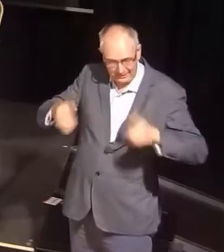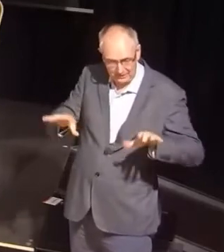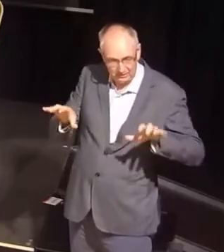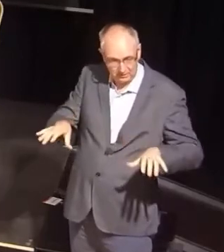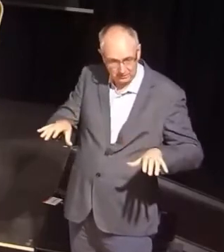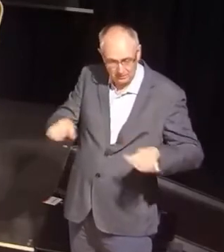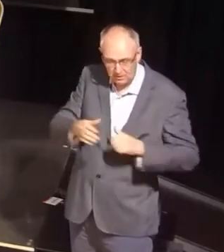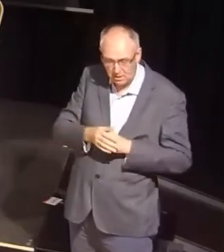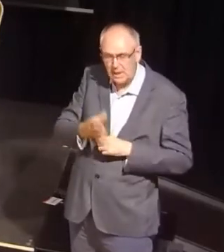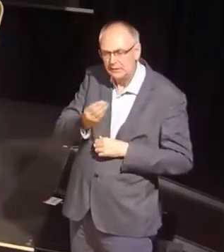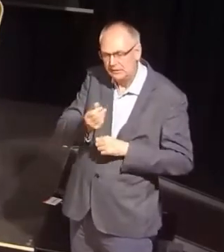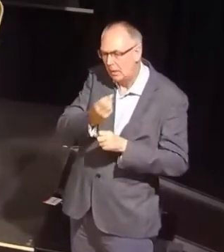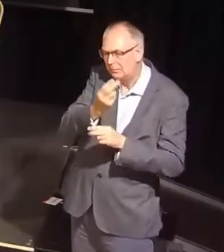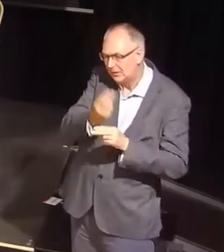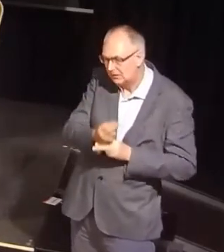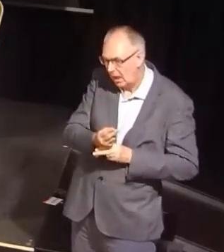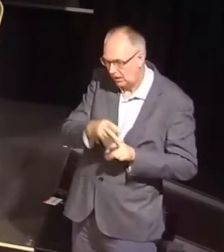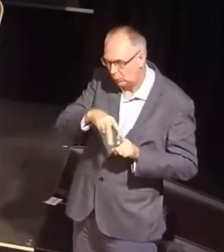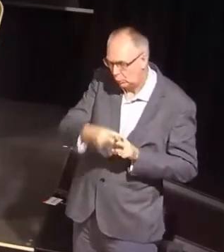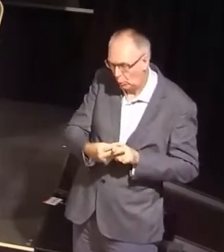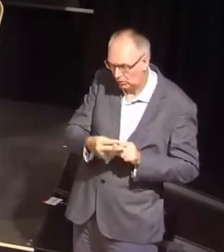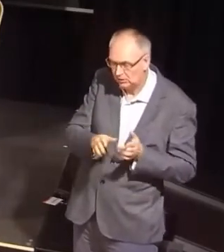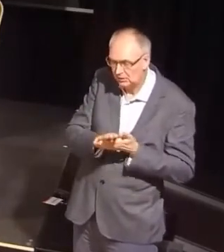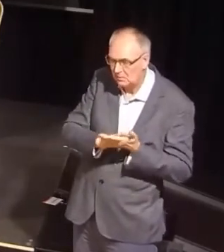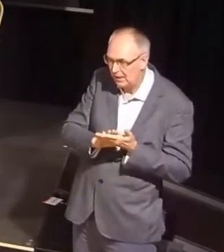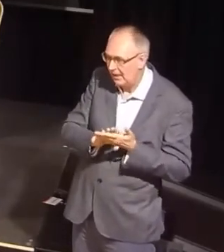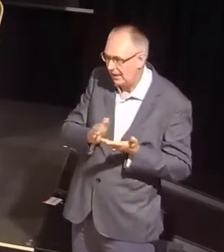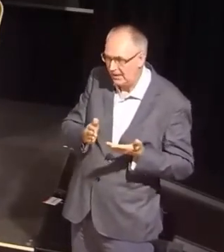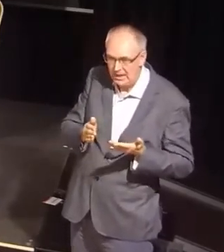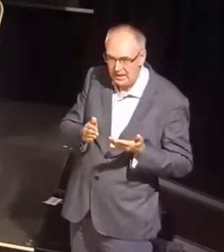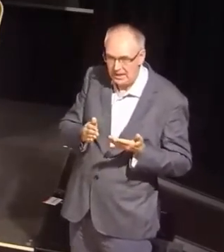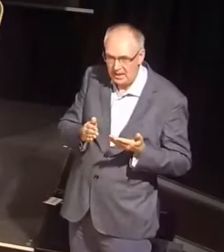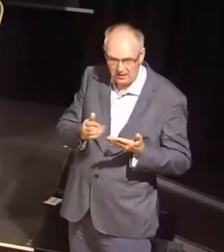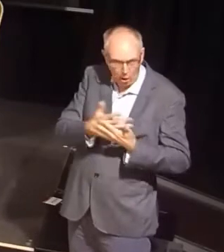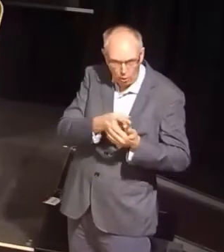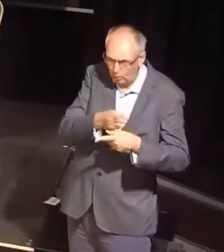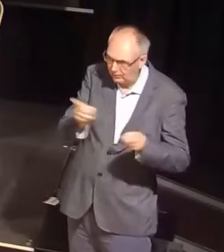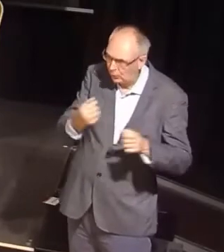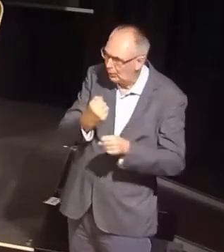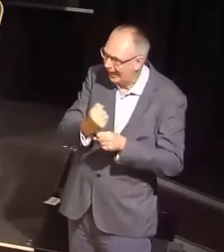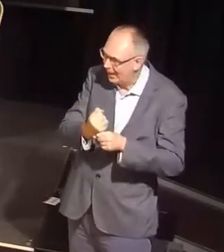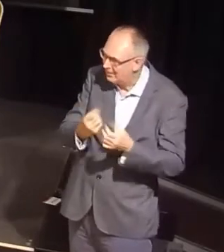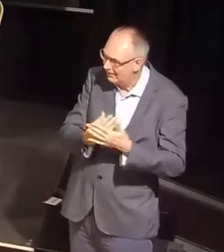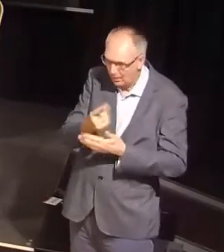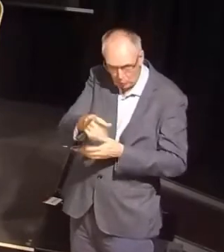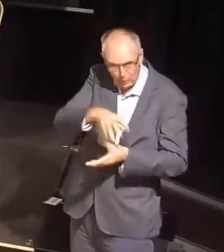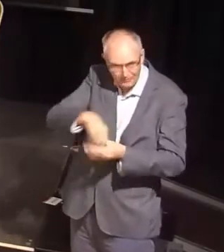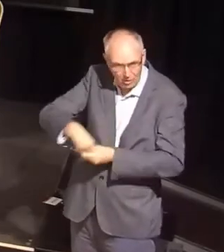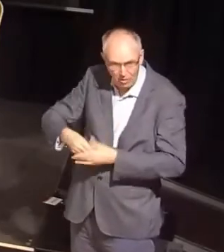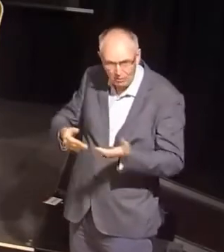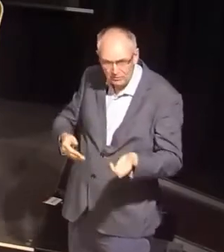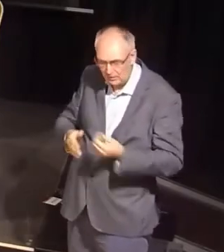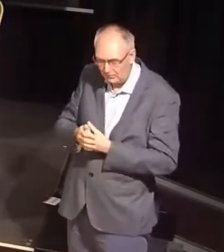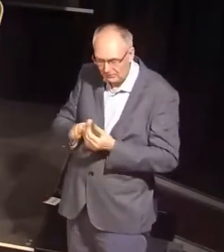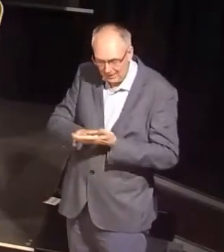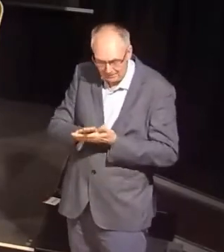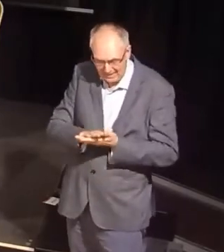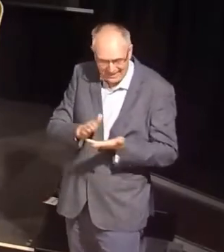design tools, these are tools that many of you in this room, being game developers, have had a hand in. These are functions or options in the game